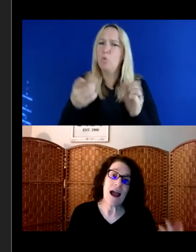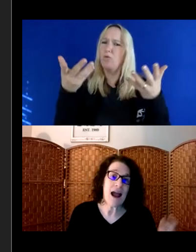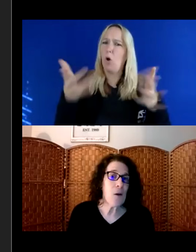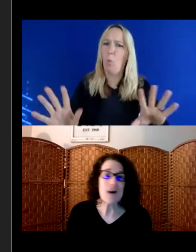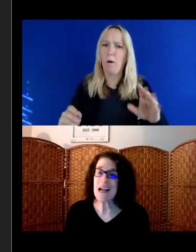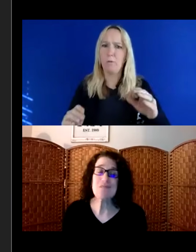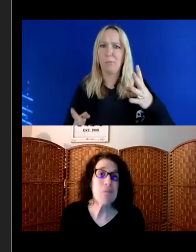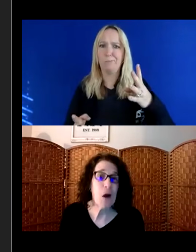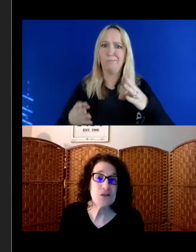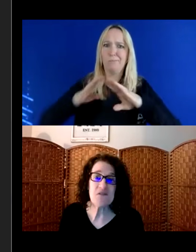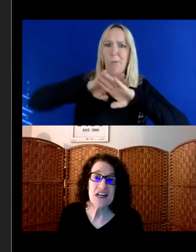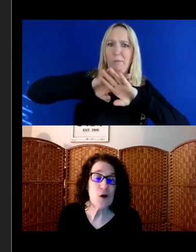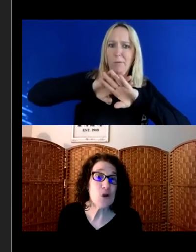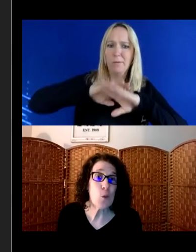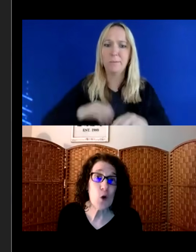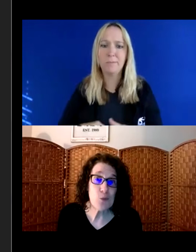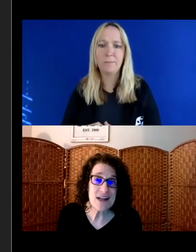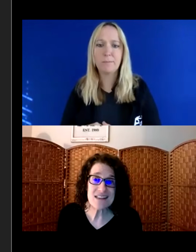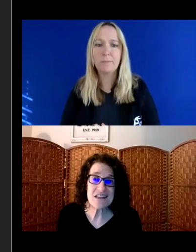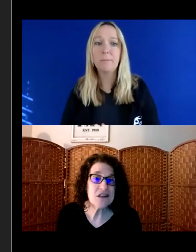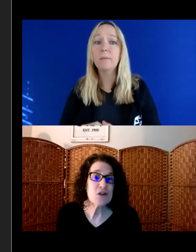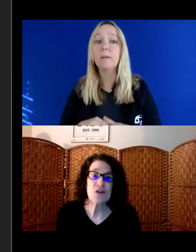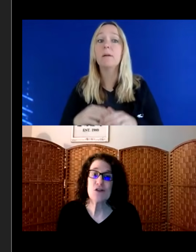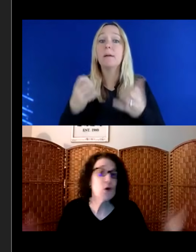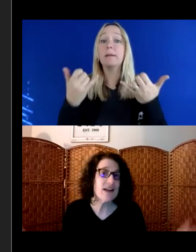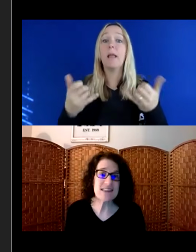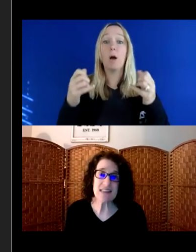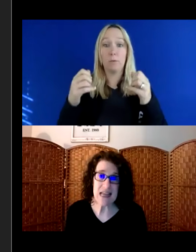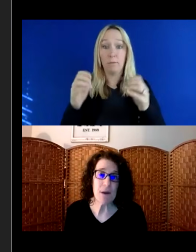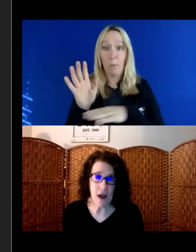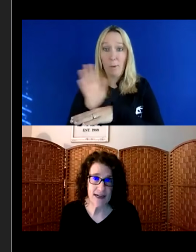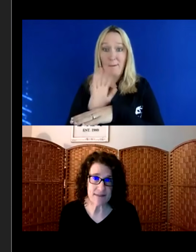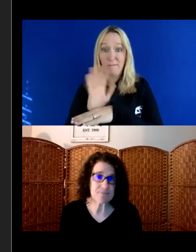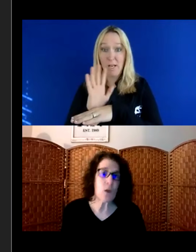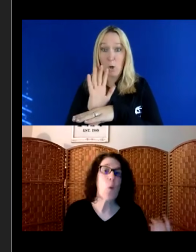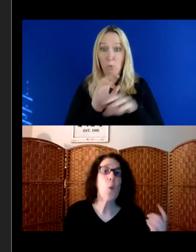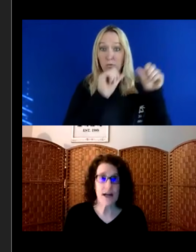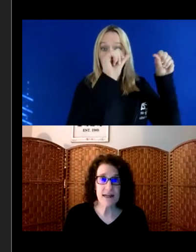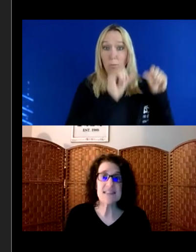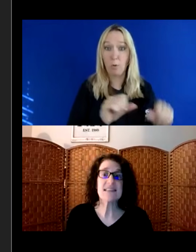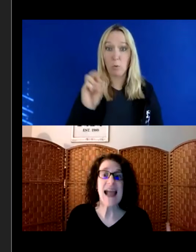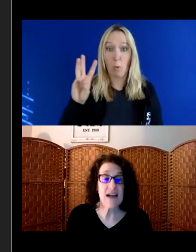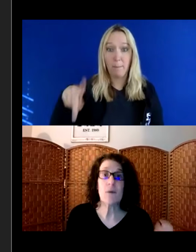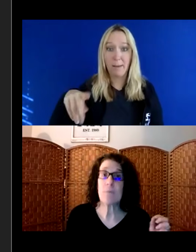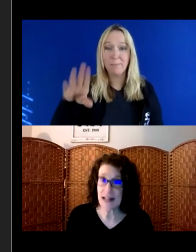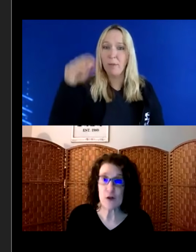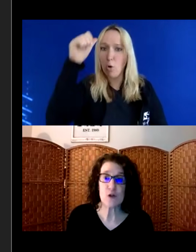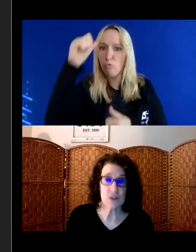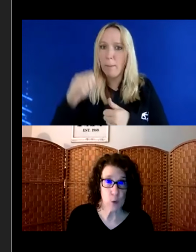When it comes to posting videos in WordPress, two things to keep in mind: one, is to have player controls.